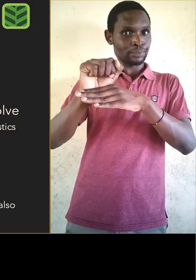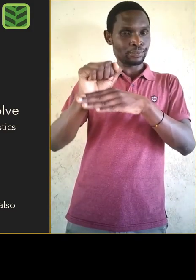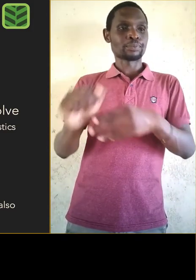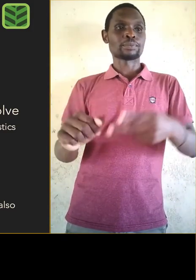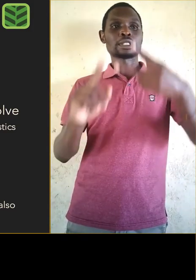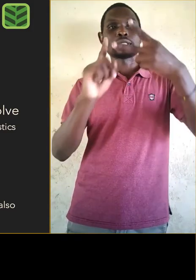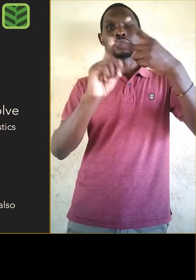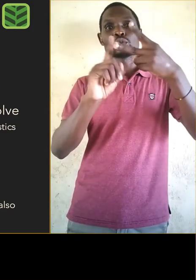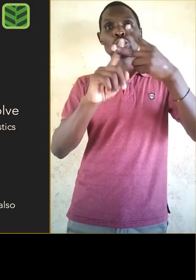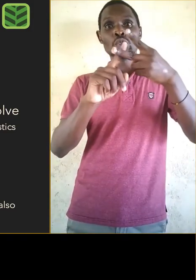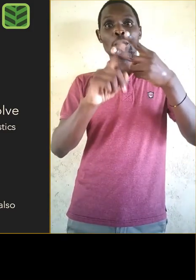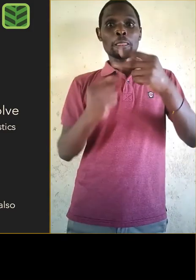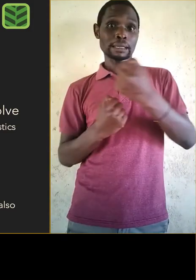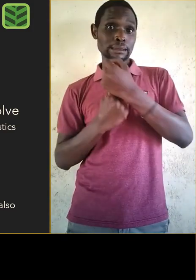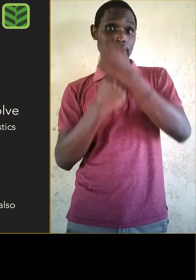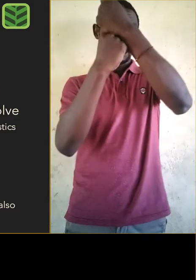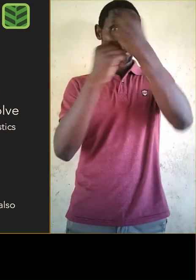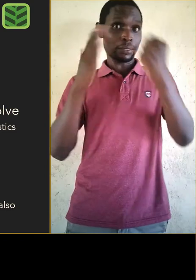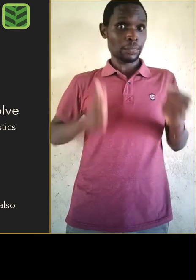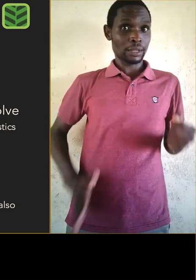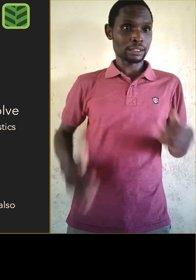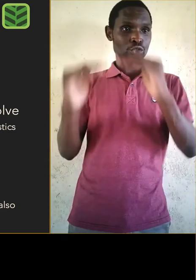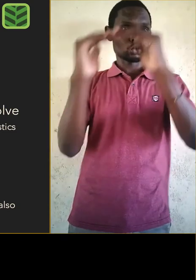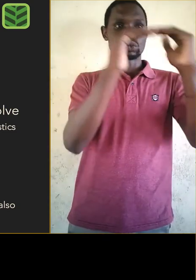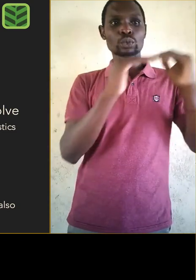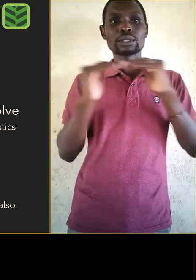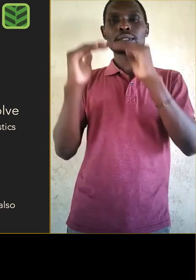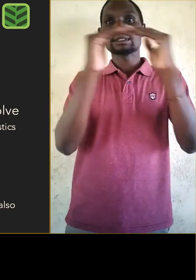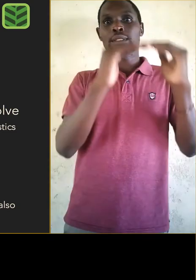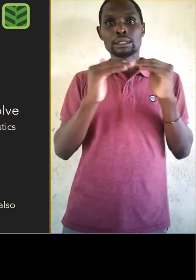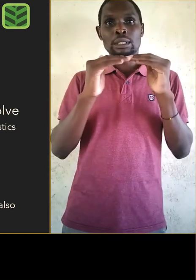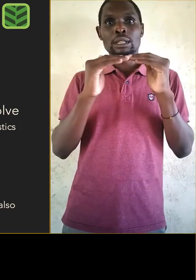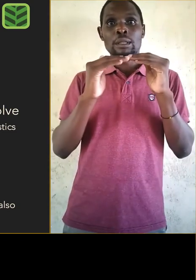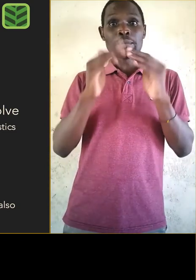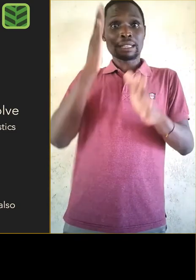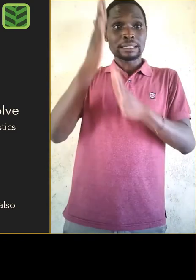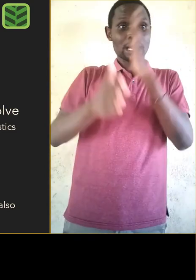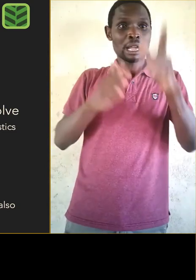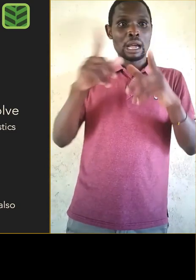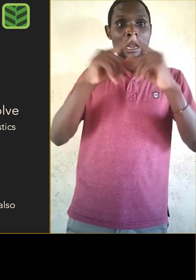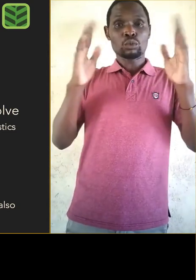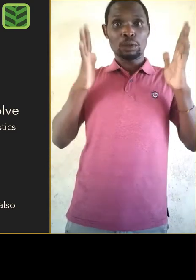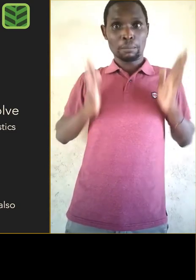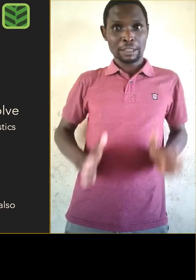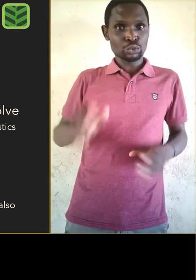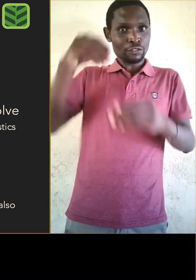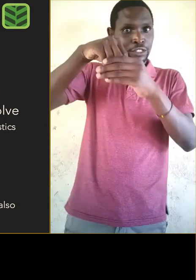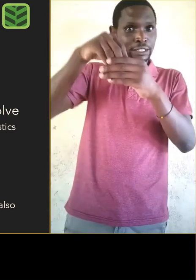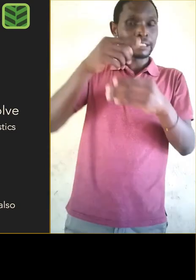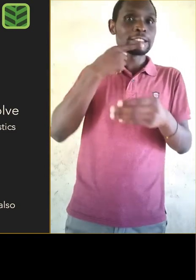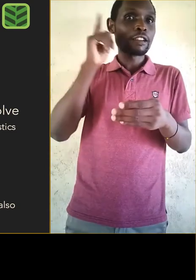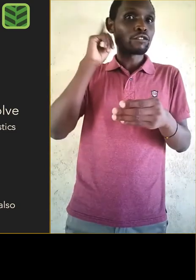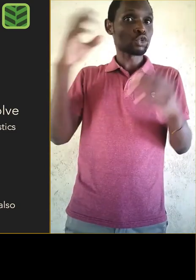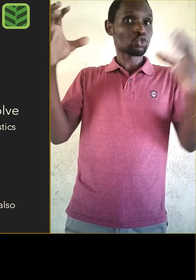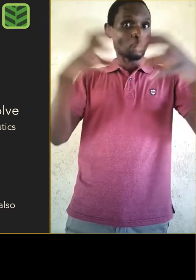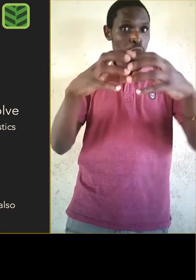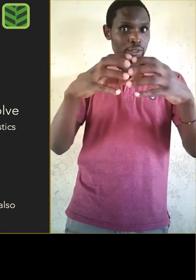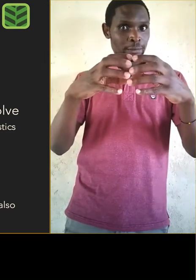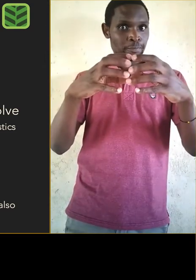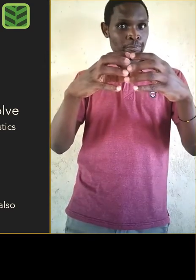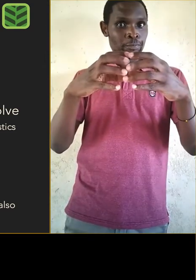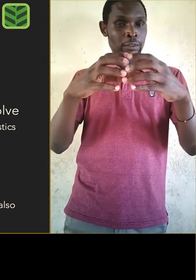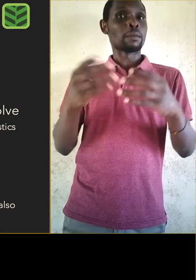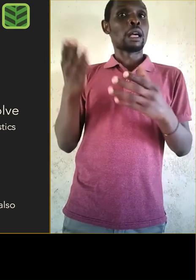Second, assert existing ethical standards that say sign language linguists should involve the deaf community